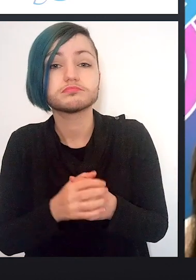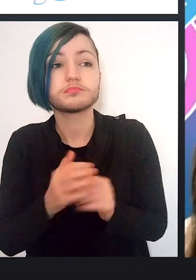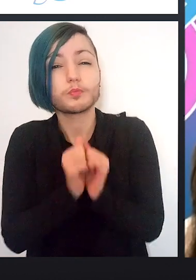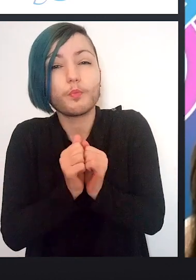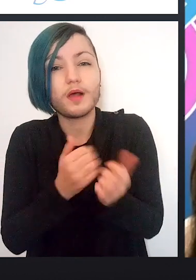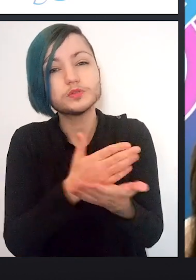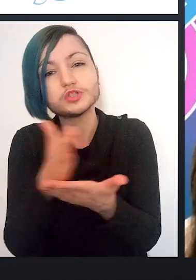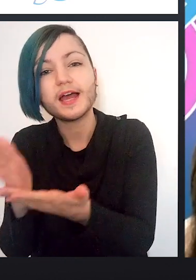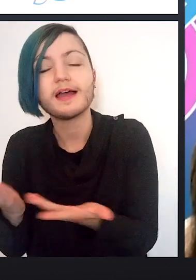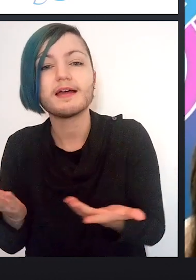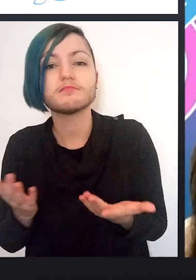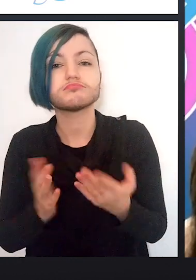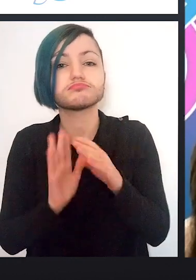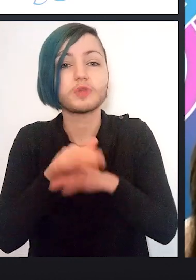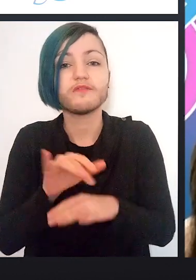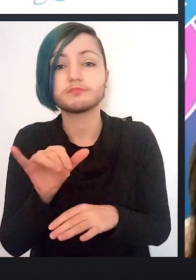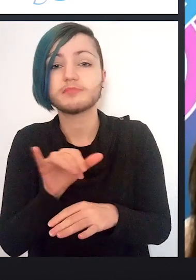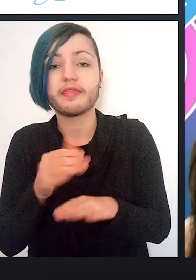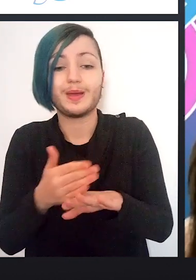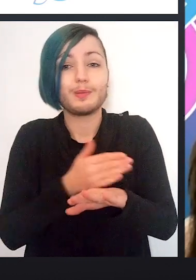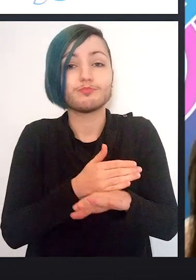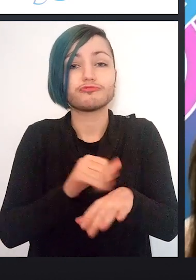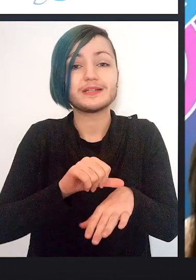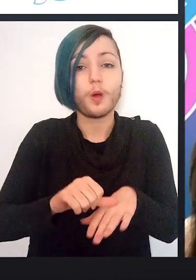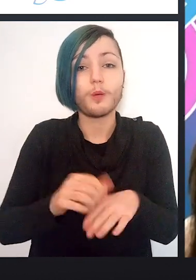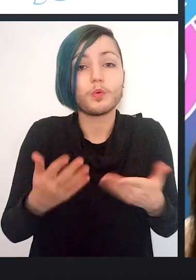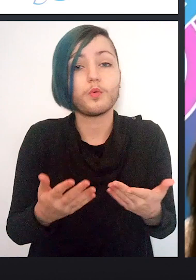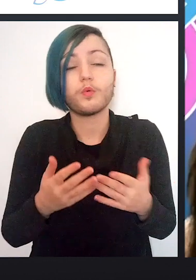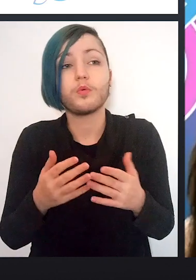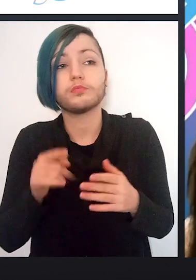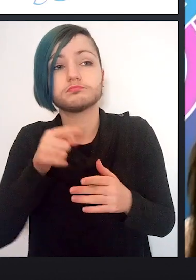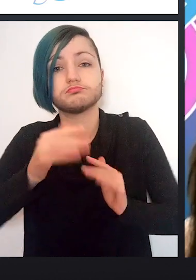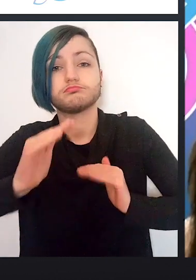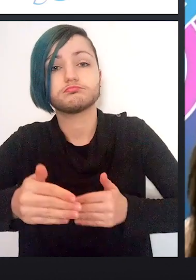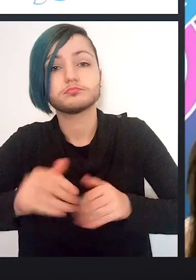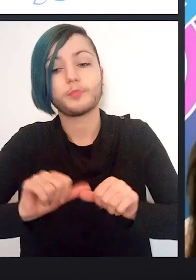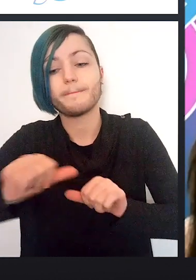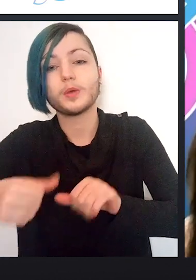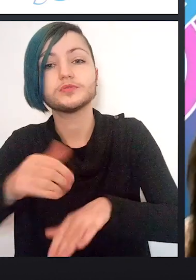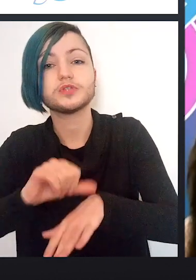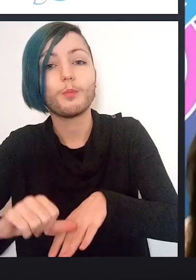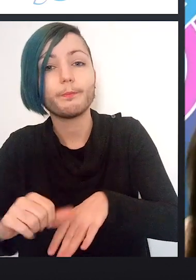worth sharing about either the preoperative or that period, that postoperative time.